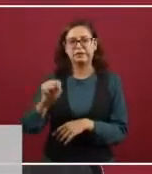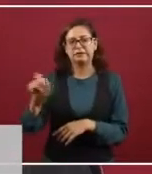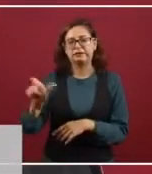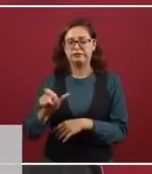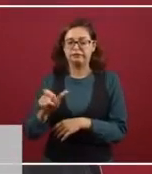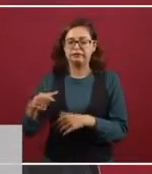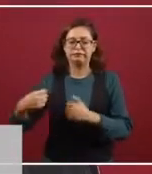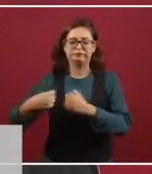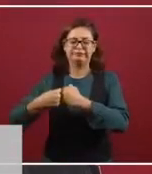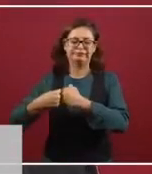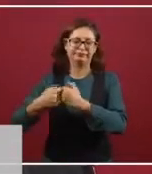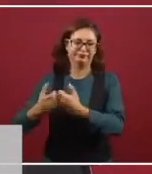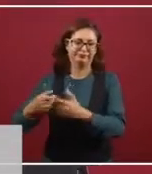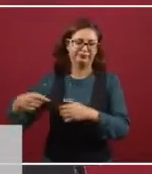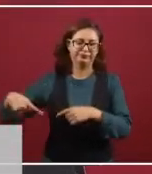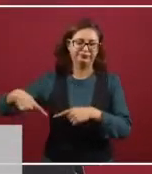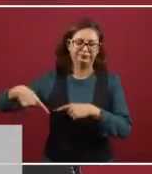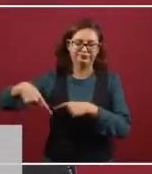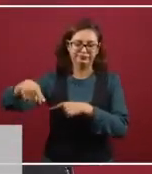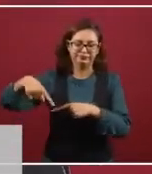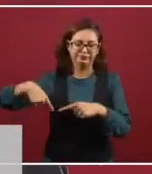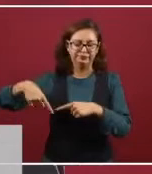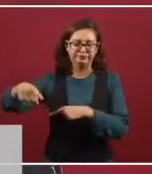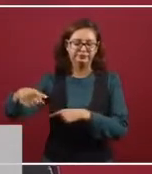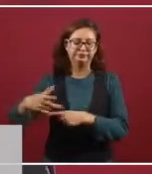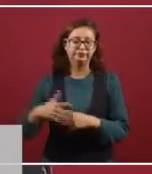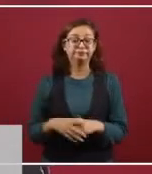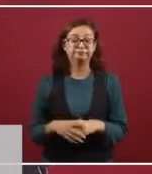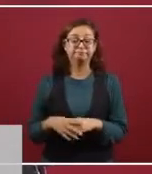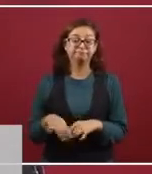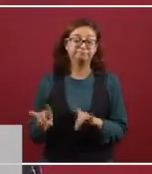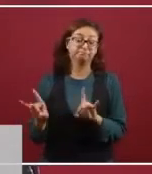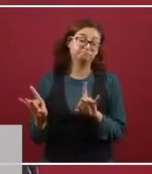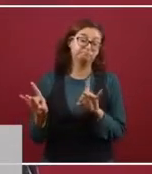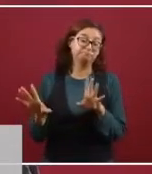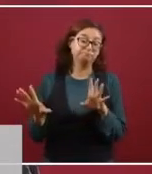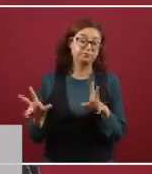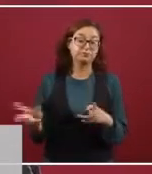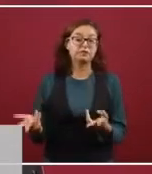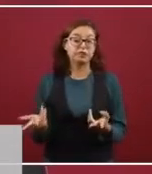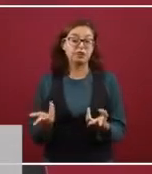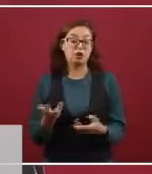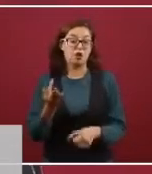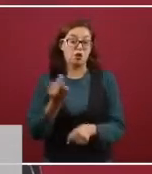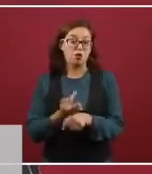Today the President informs about the deaths in the shooting in the United States especially in Texas